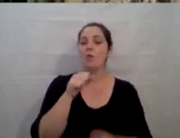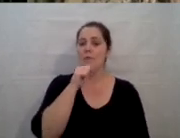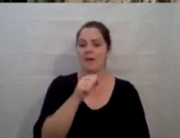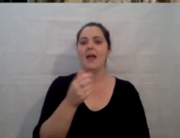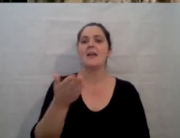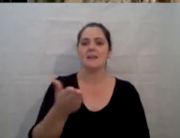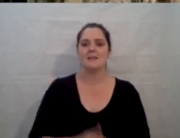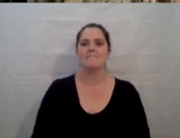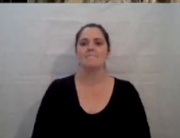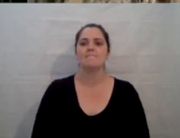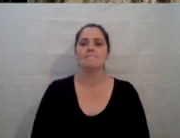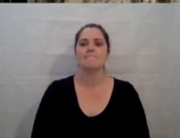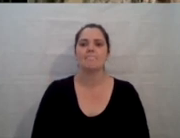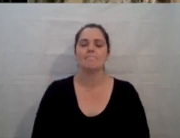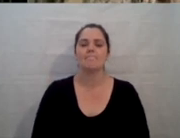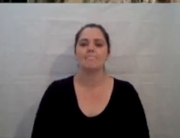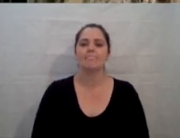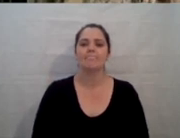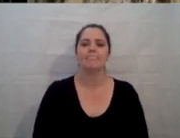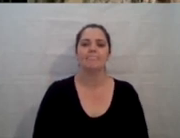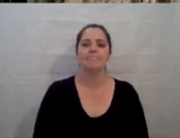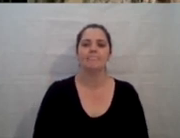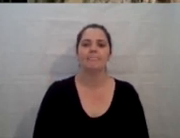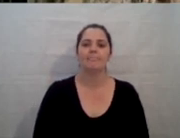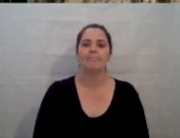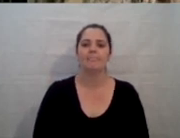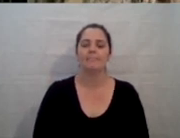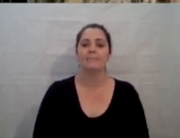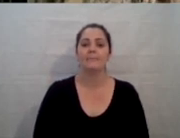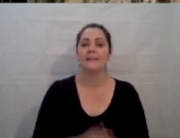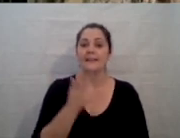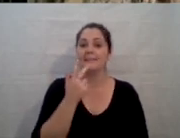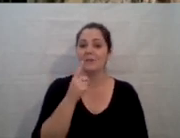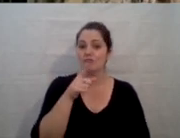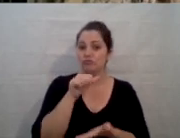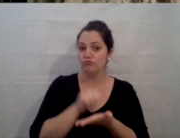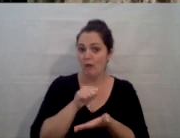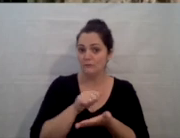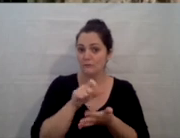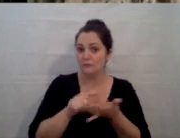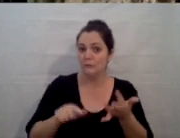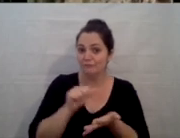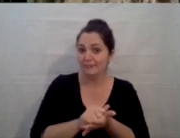shoulders are tilting down that way alright. So if you've done it correctly, at the very beginning of this drawing